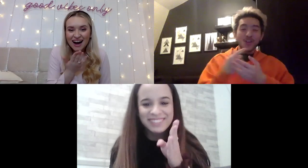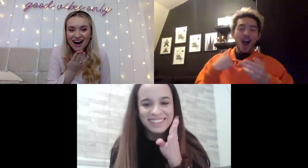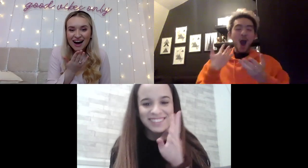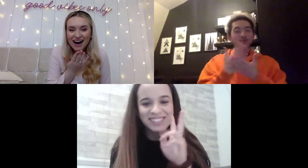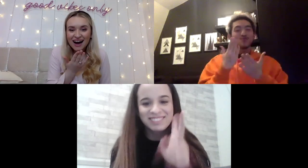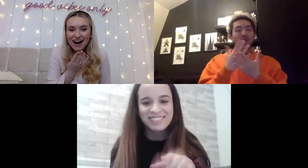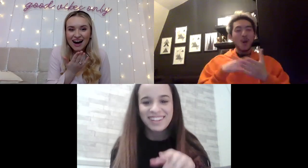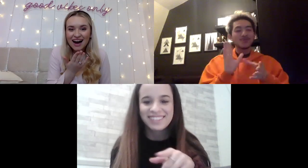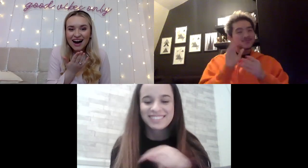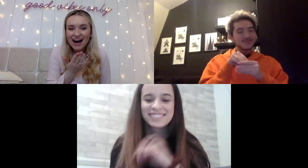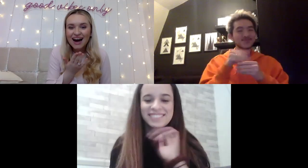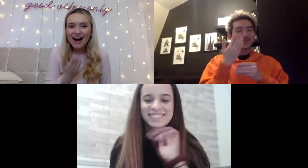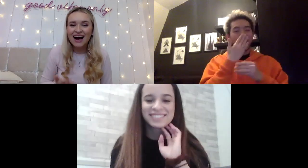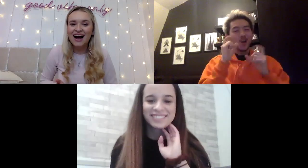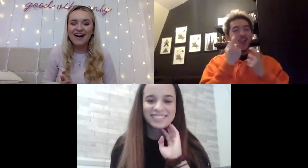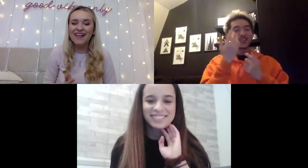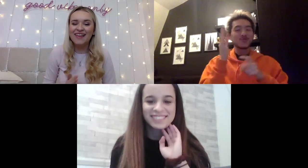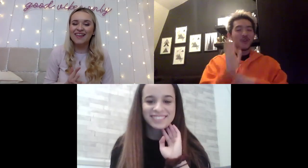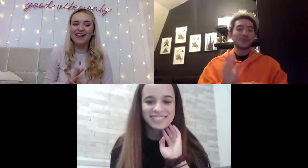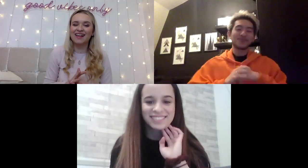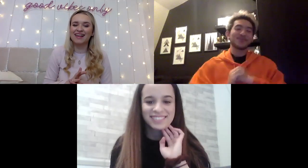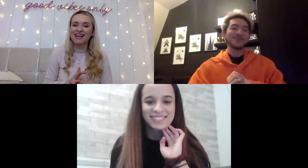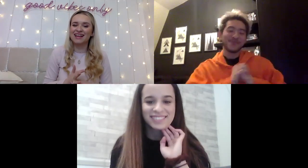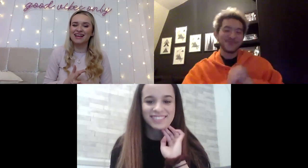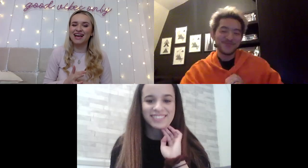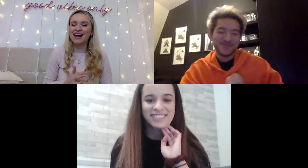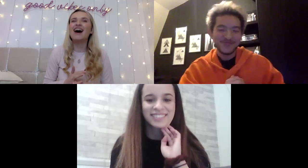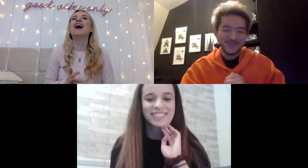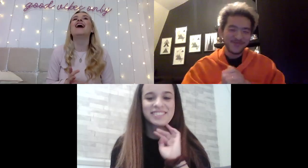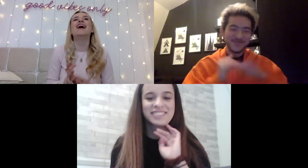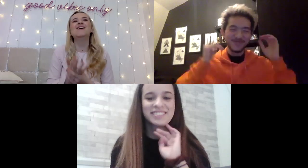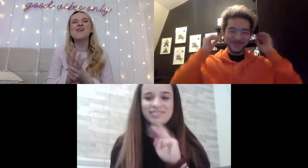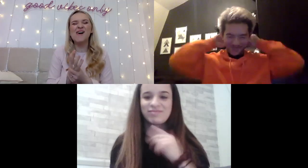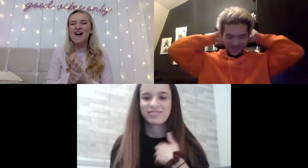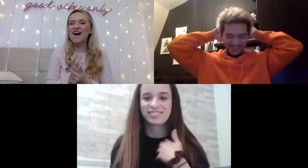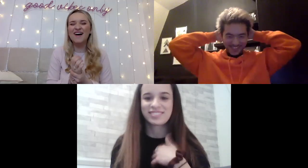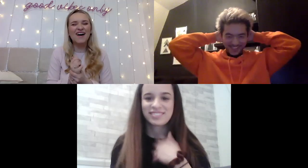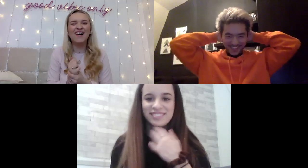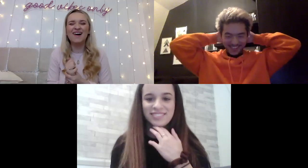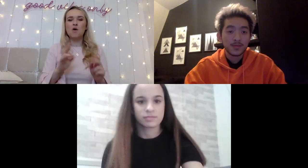B: Yeah I've wanted to act in a school/college film Jem: That's interesting!